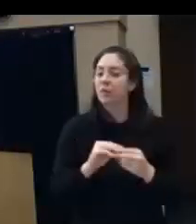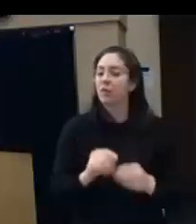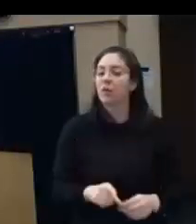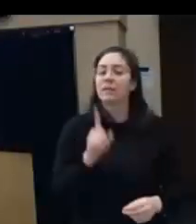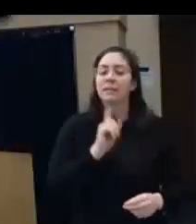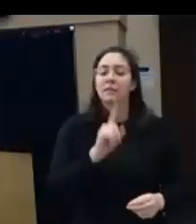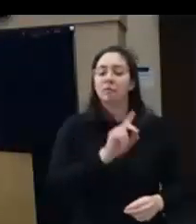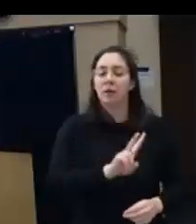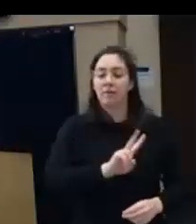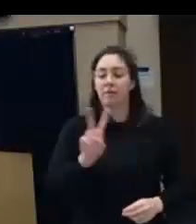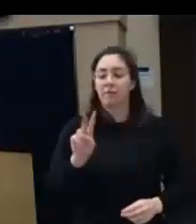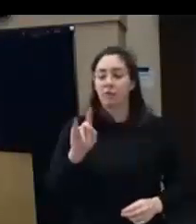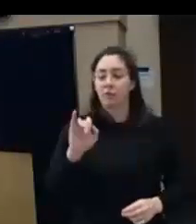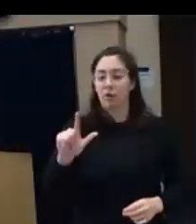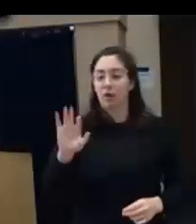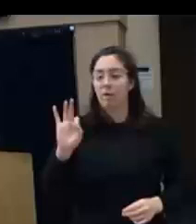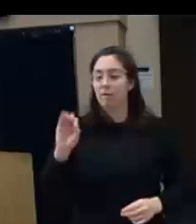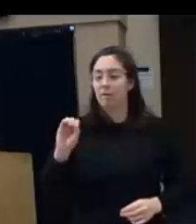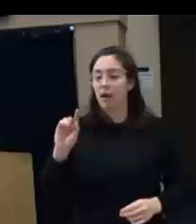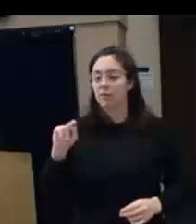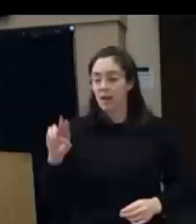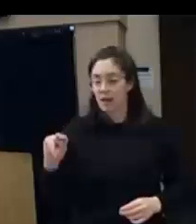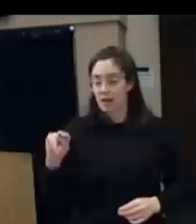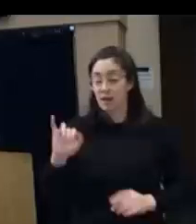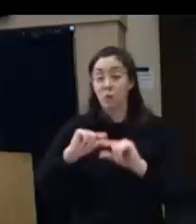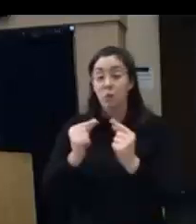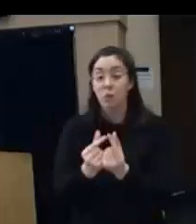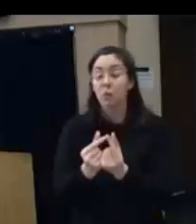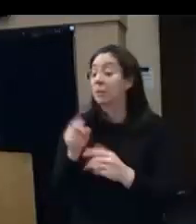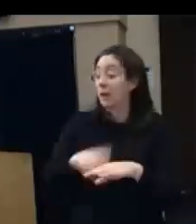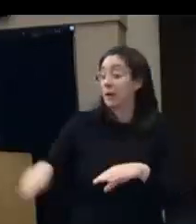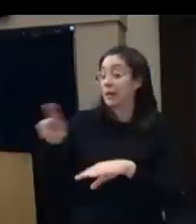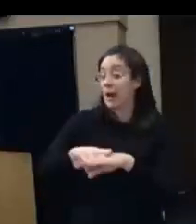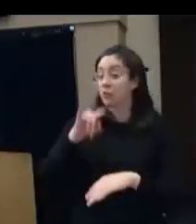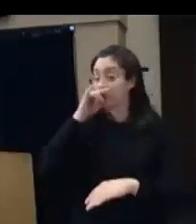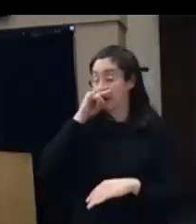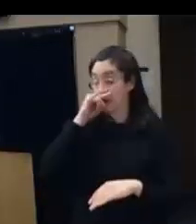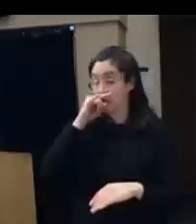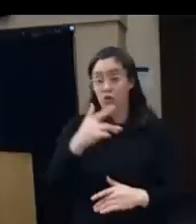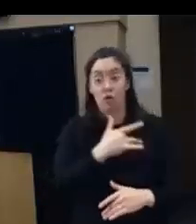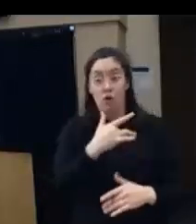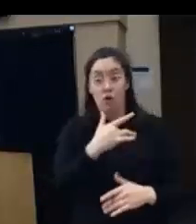Fontan group there there is a national pediatric cardiology quality improvement collaborative NPC